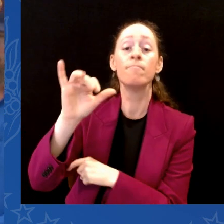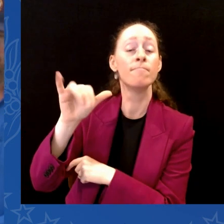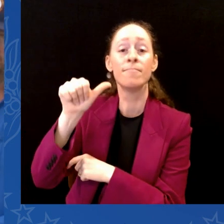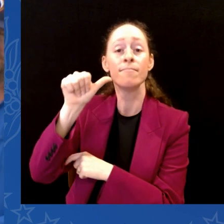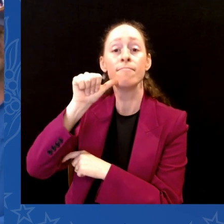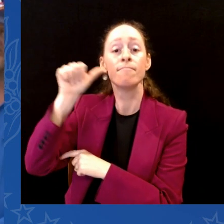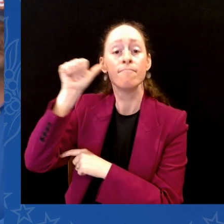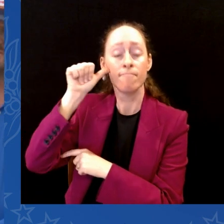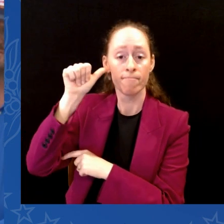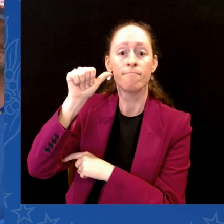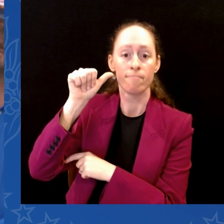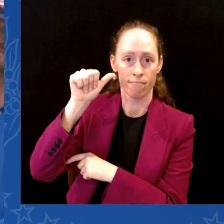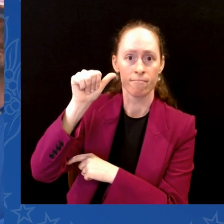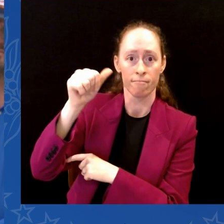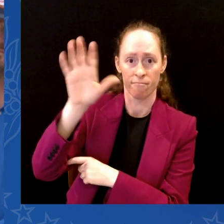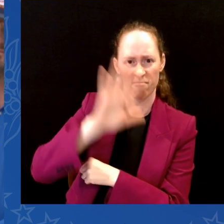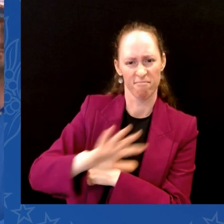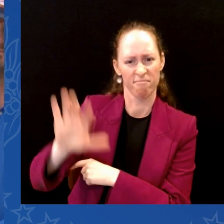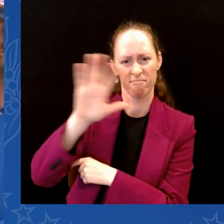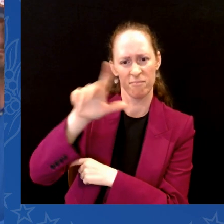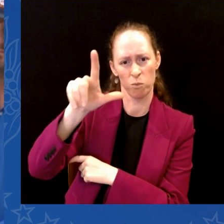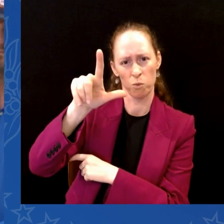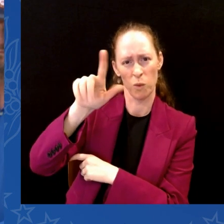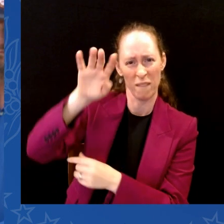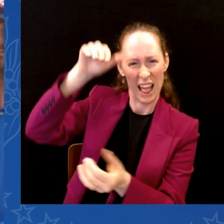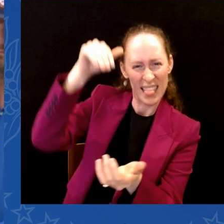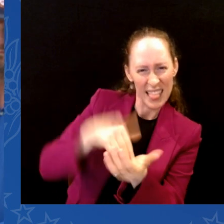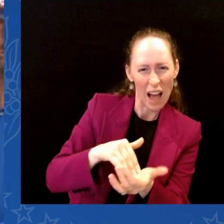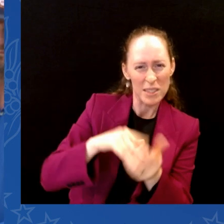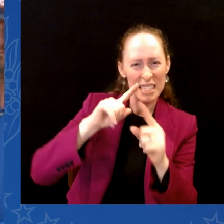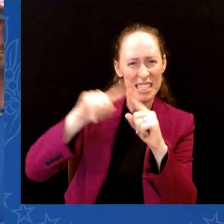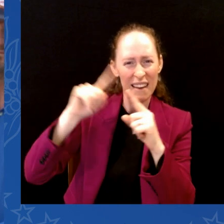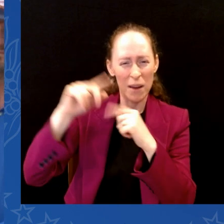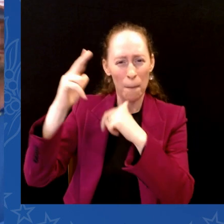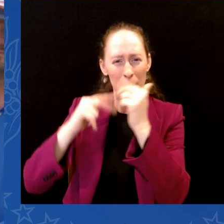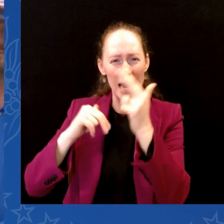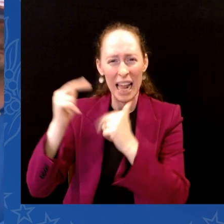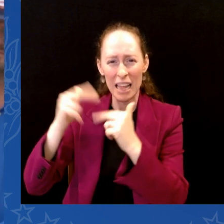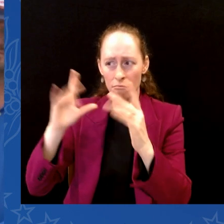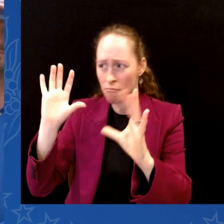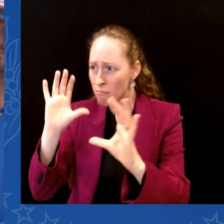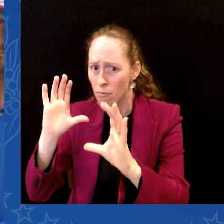for everyone who still may be trapped. We have over 4,000 federal porson- --